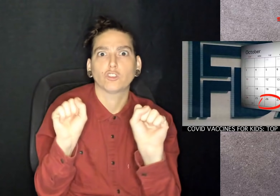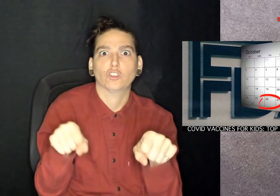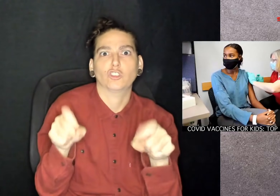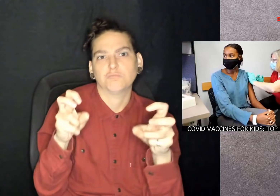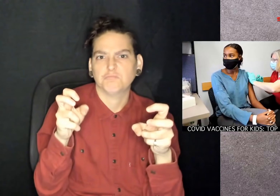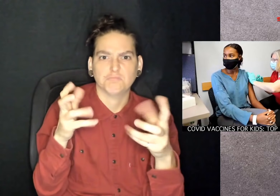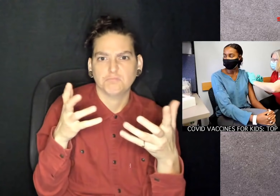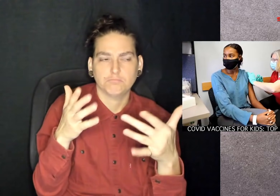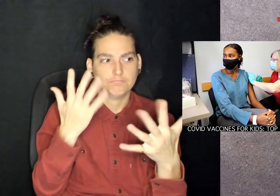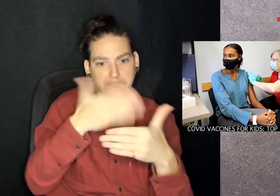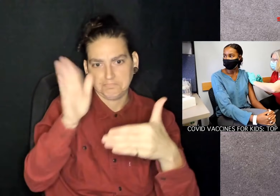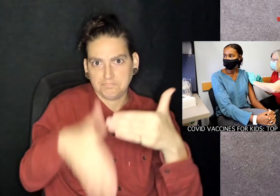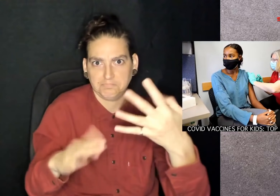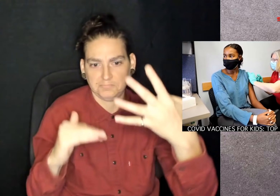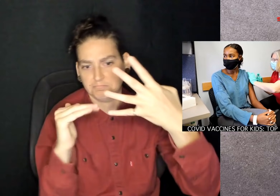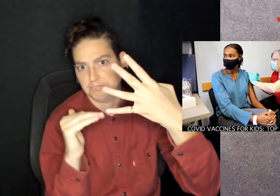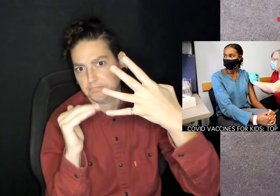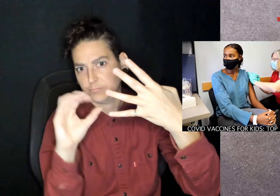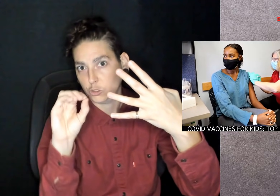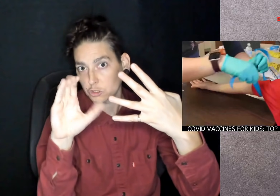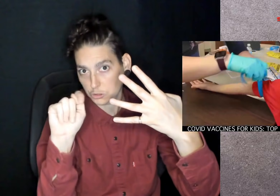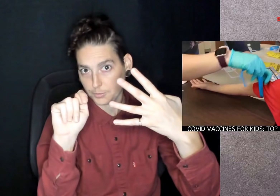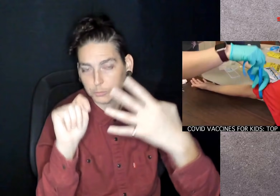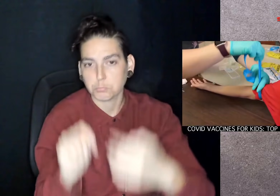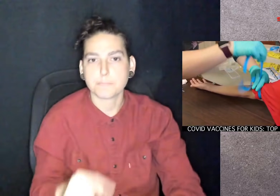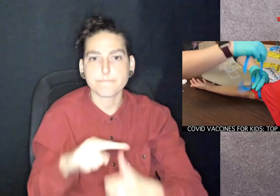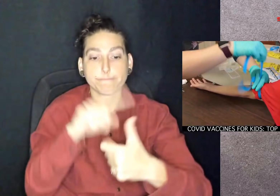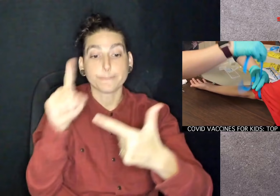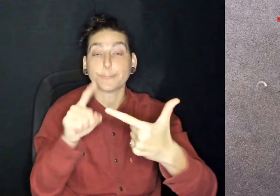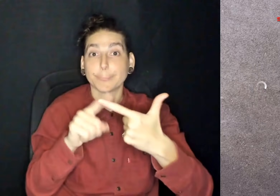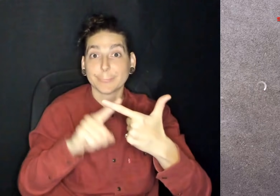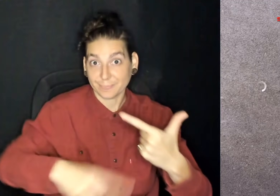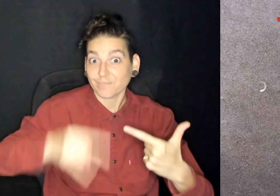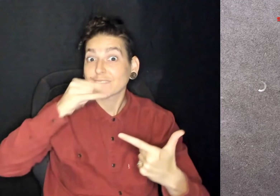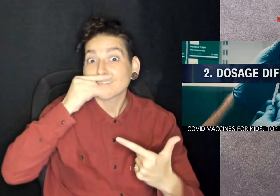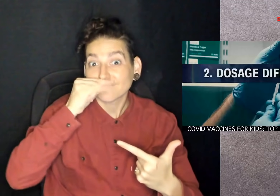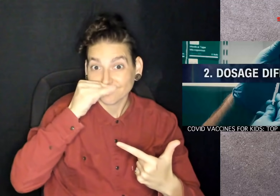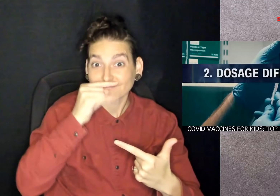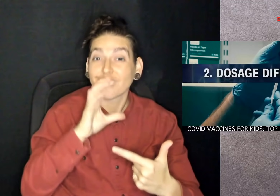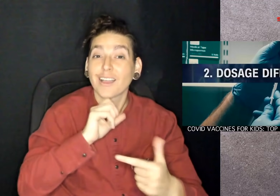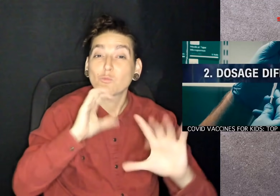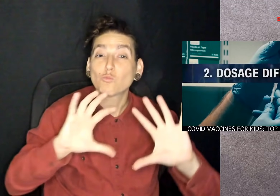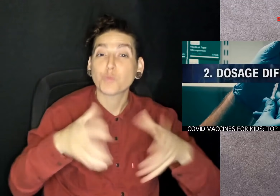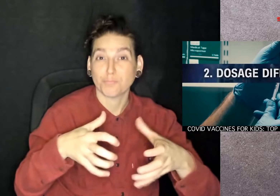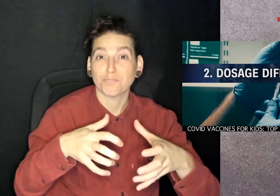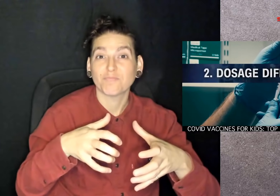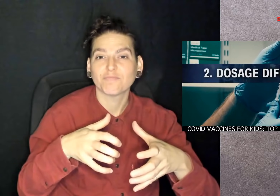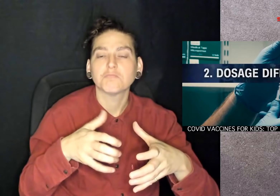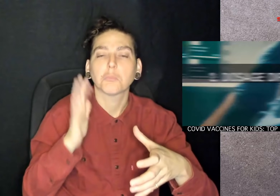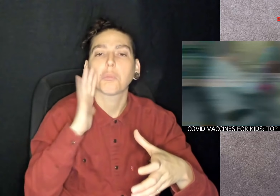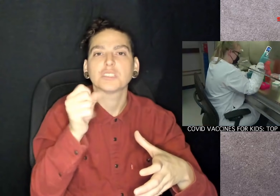26 to go over the data and approval could come at the end of October number two kids